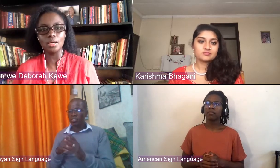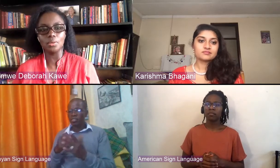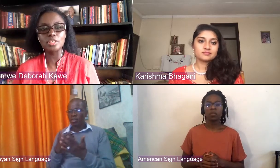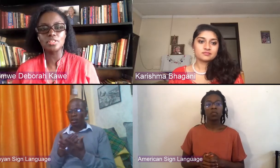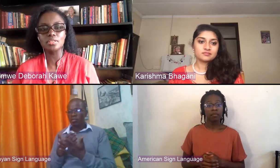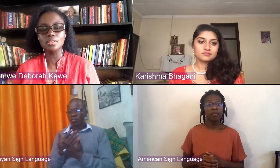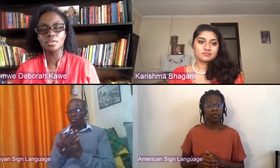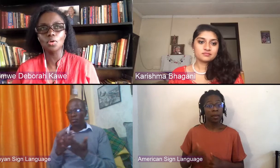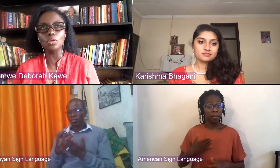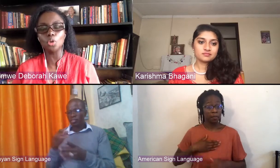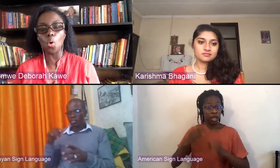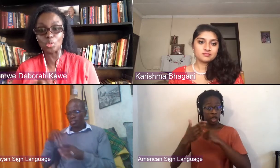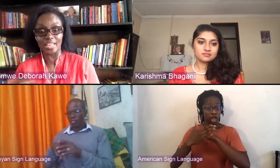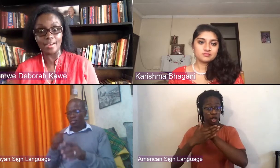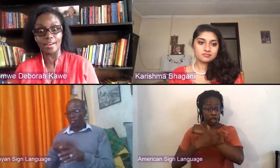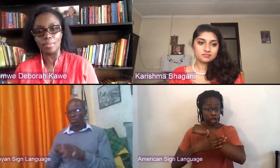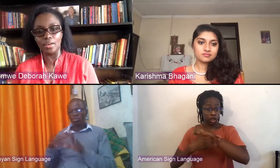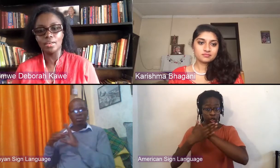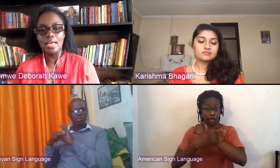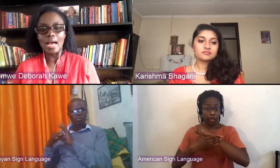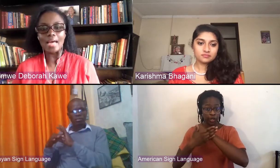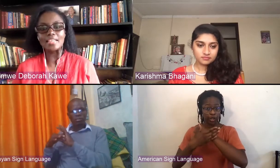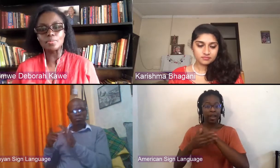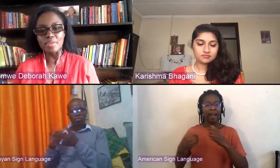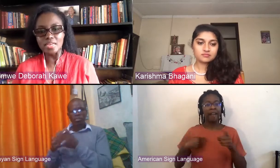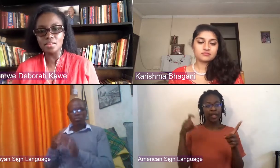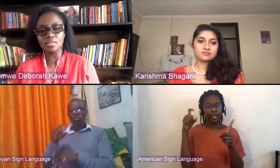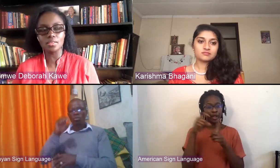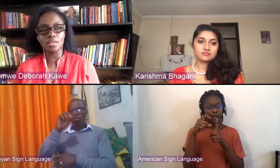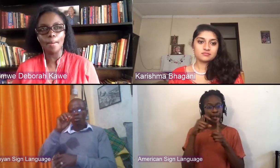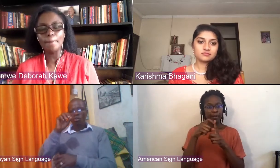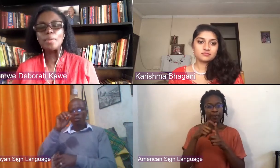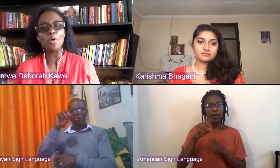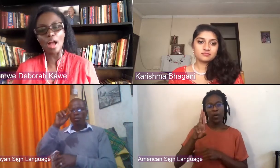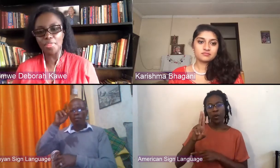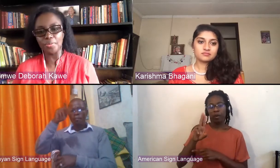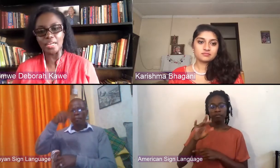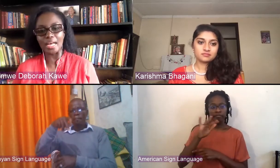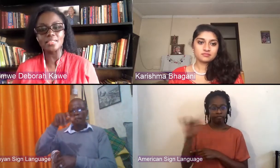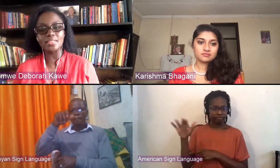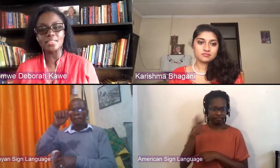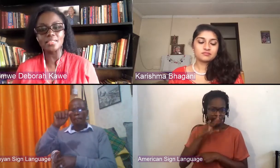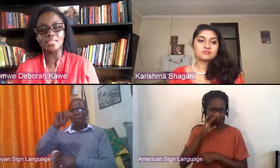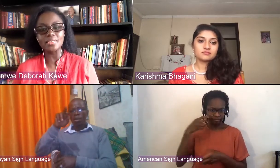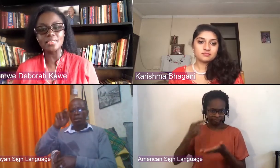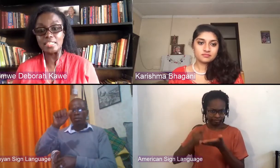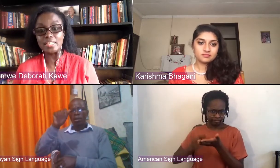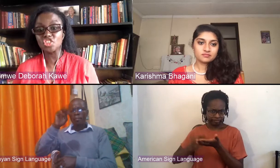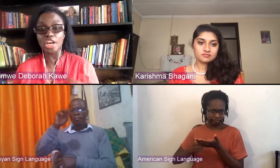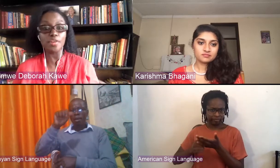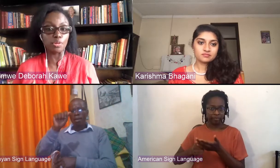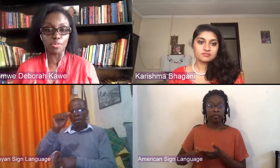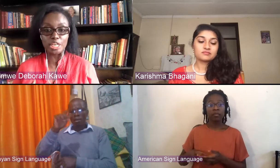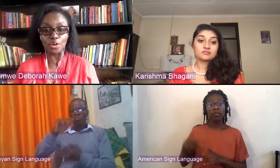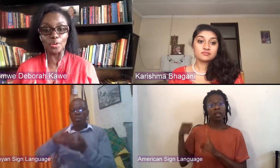which is called (woman speaks foreign language) and it means people gathering and telling stories, sharing riddles.